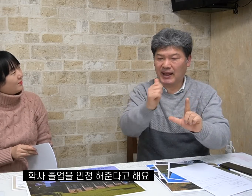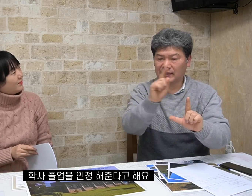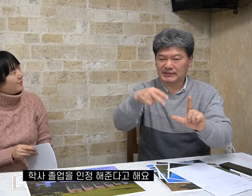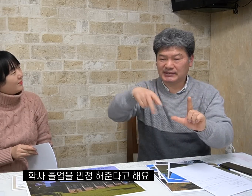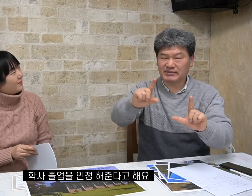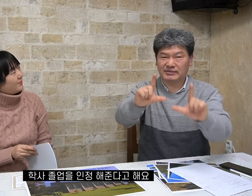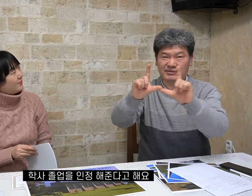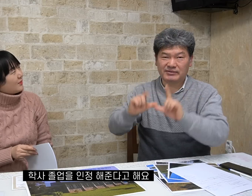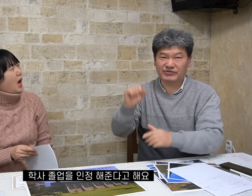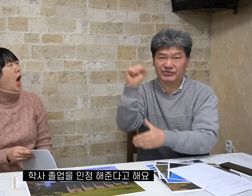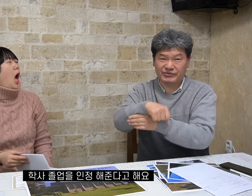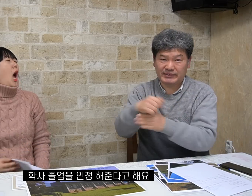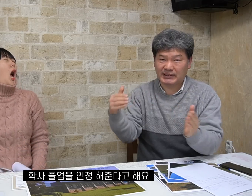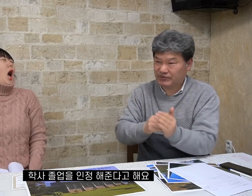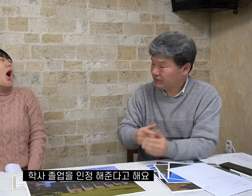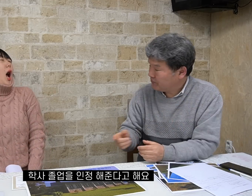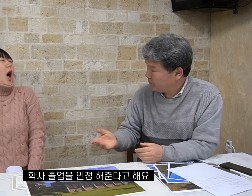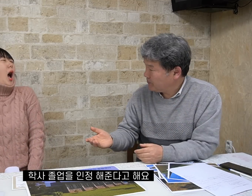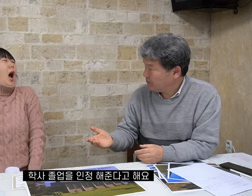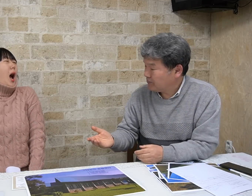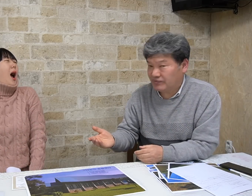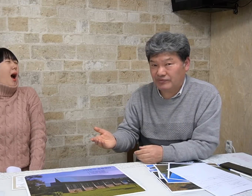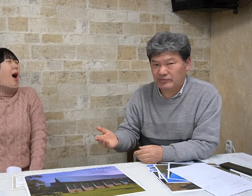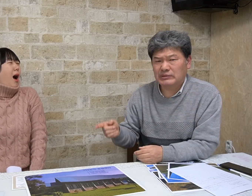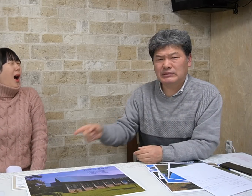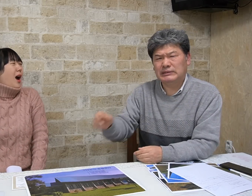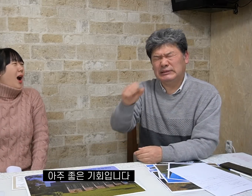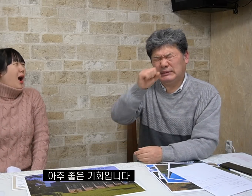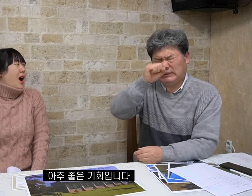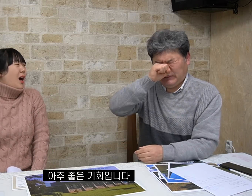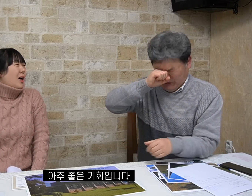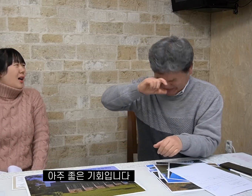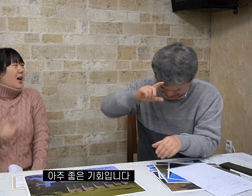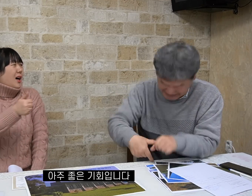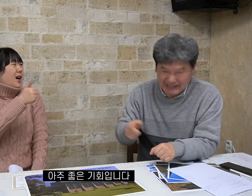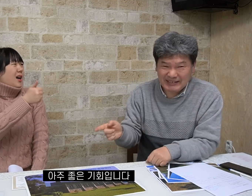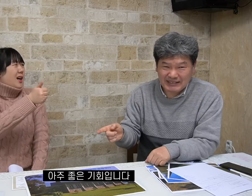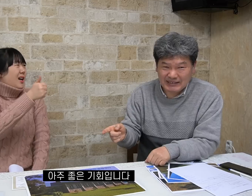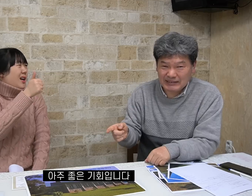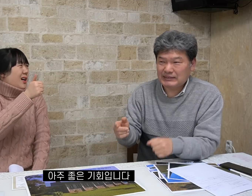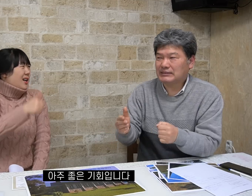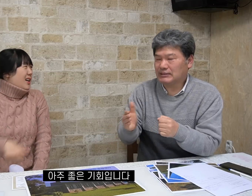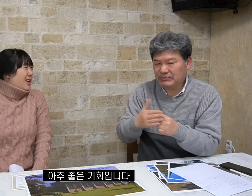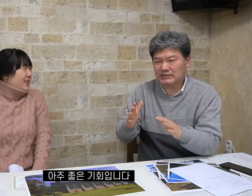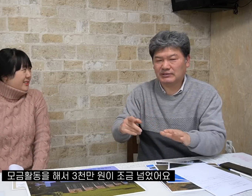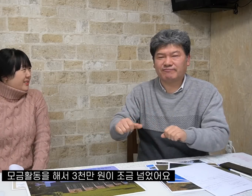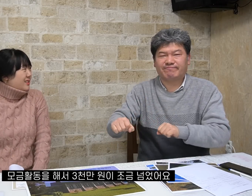your bachelor's degree will be recognized. This is a very good opportunity.